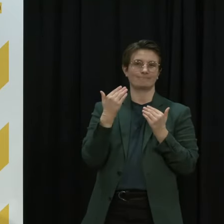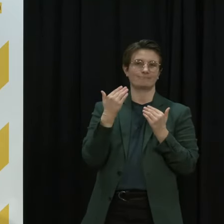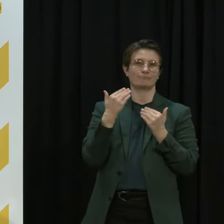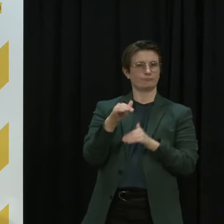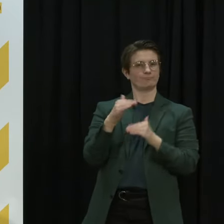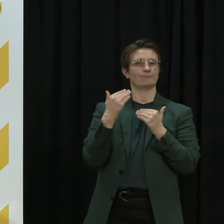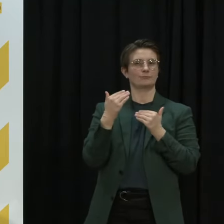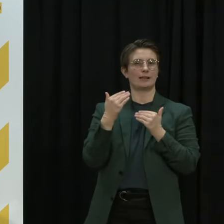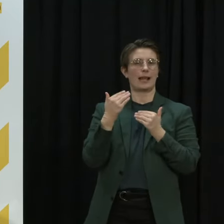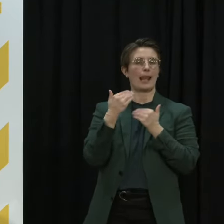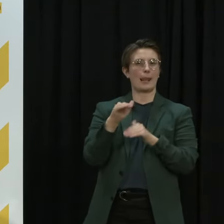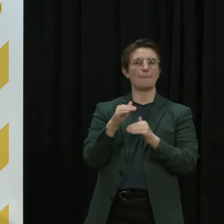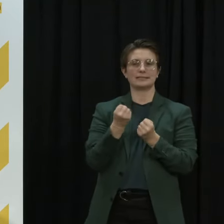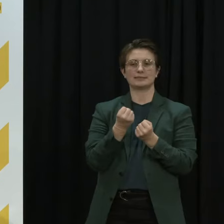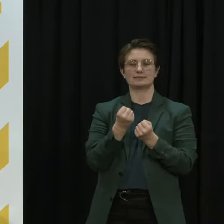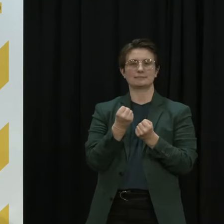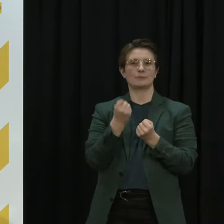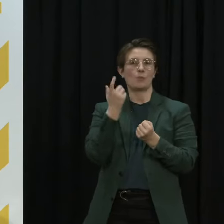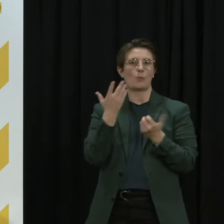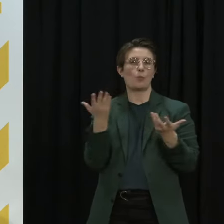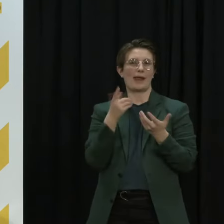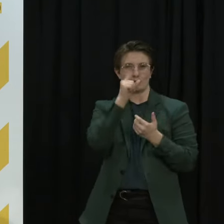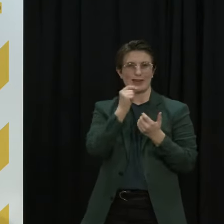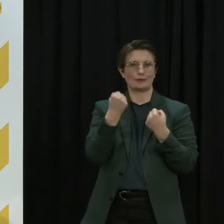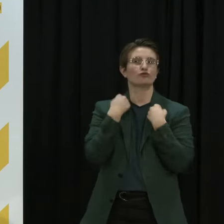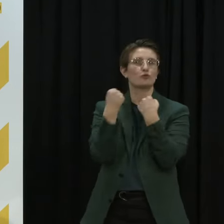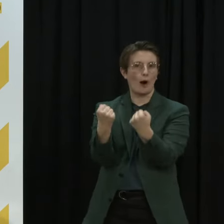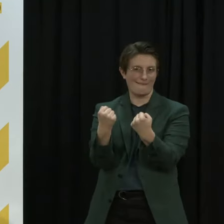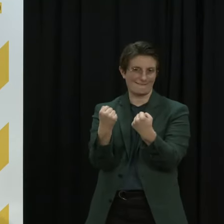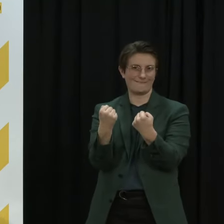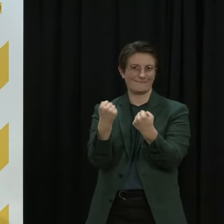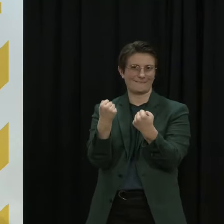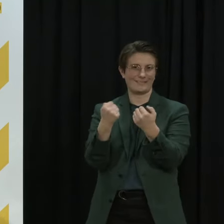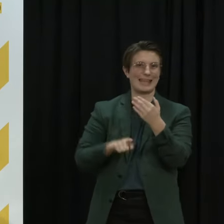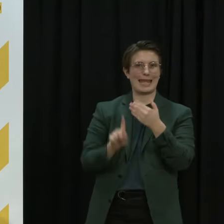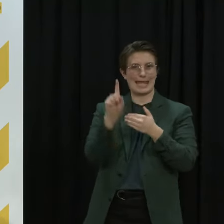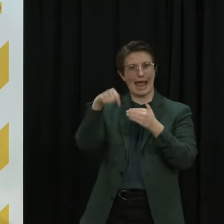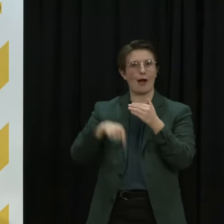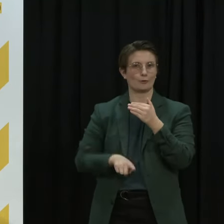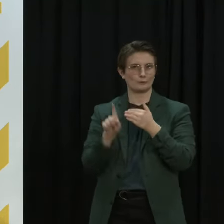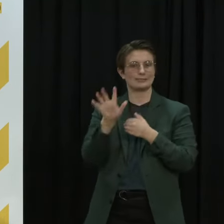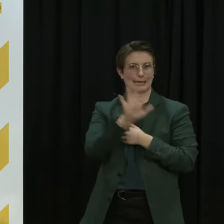those travelling will require a COVID test.